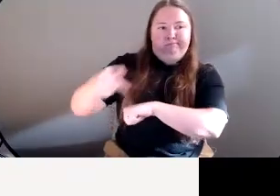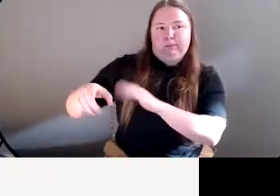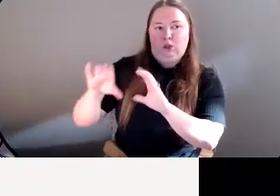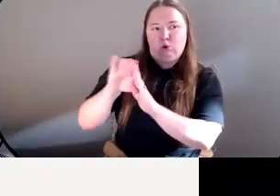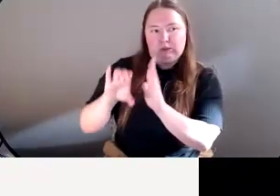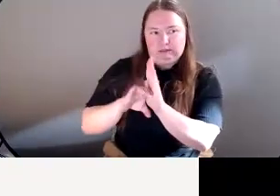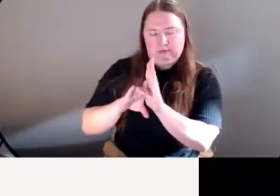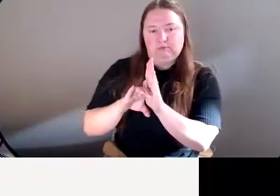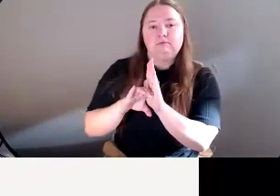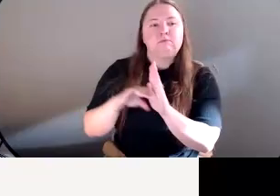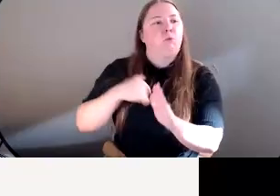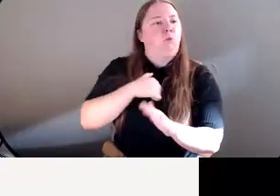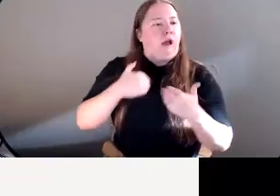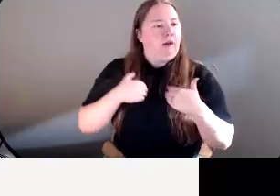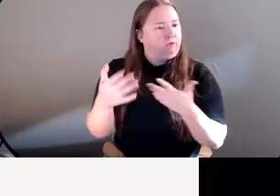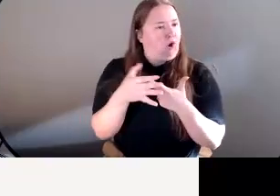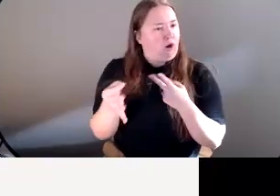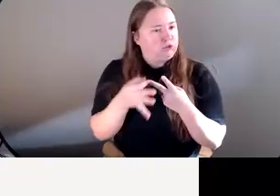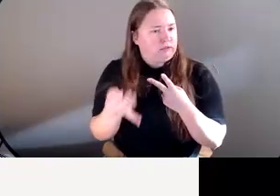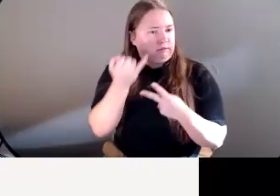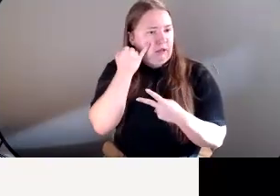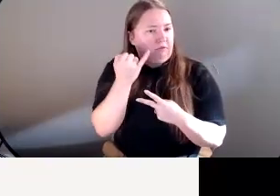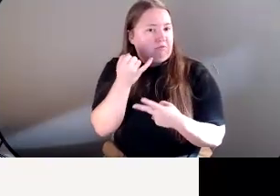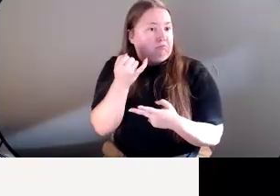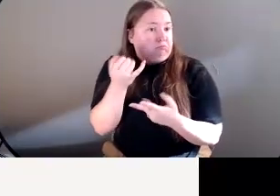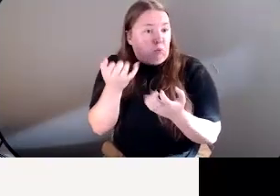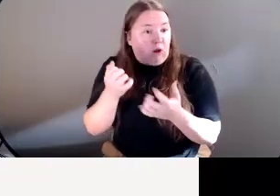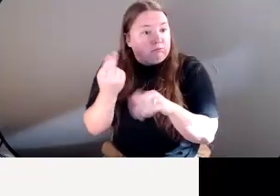And then we have the option to be able to, enable or disable it.